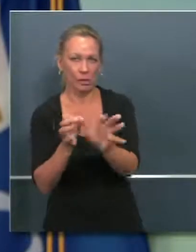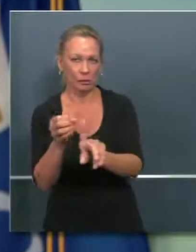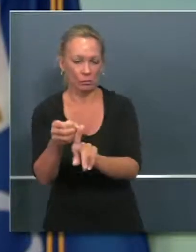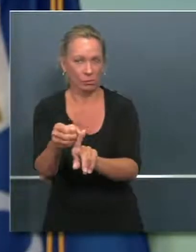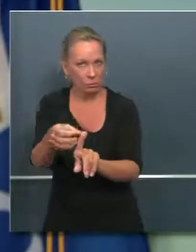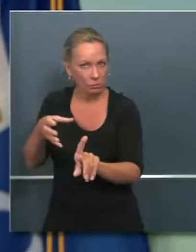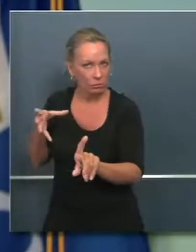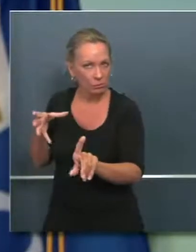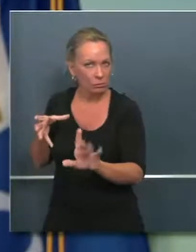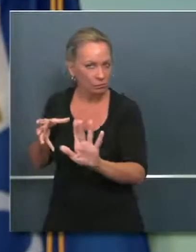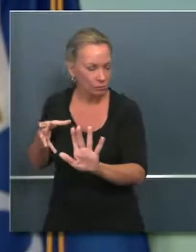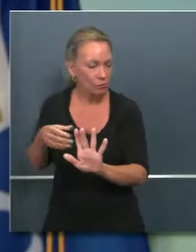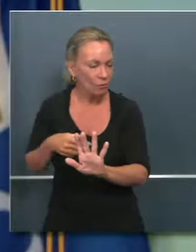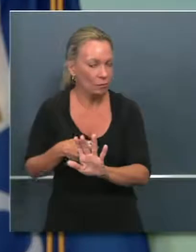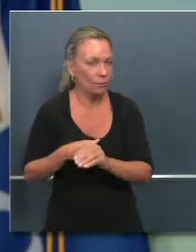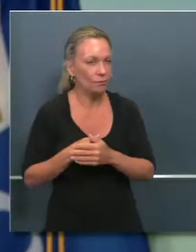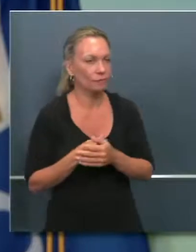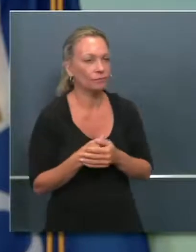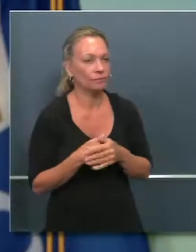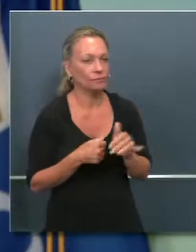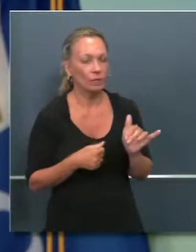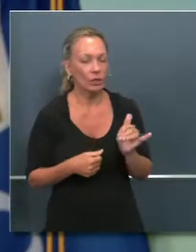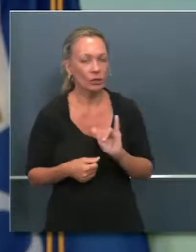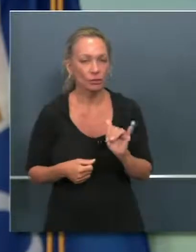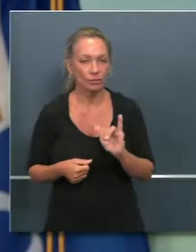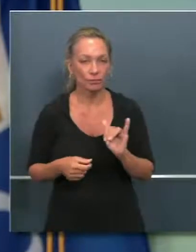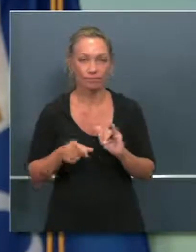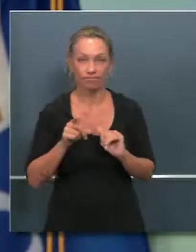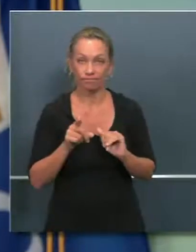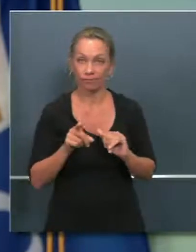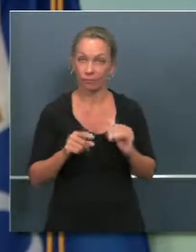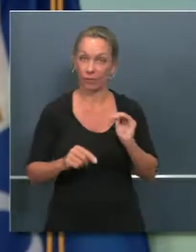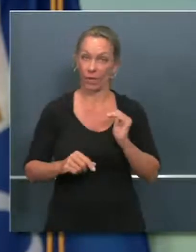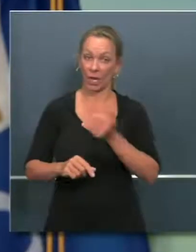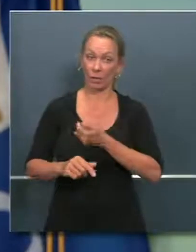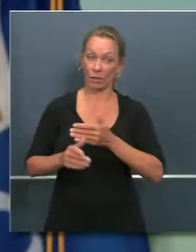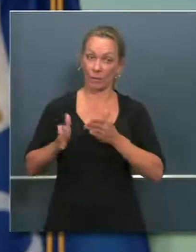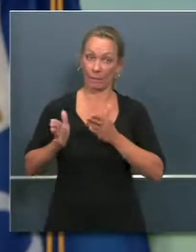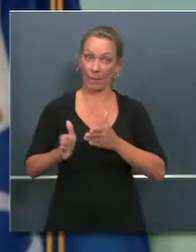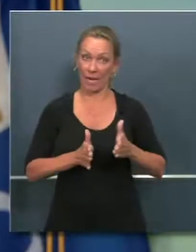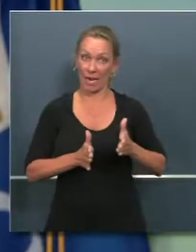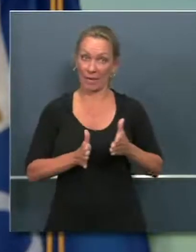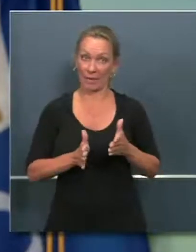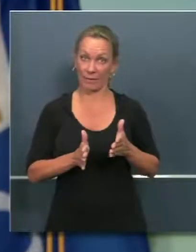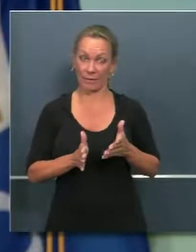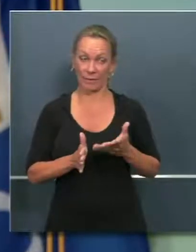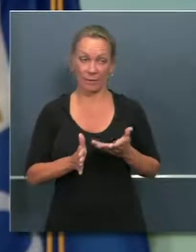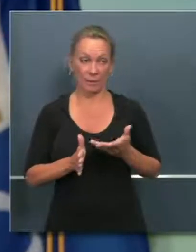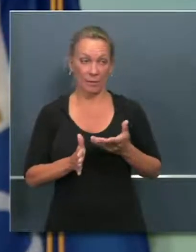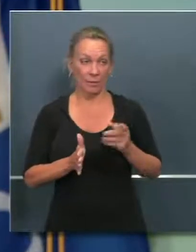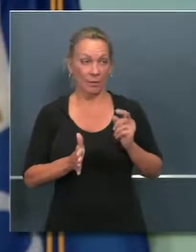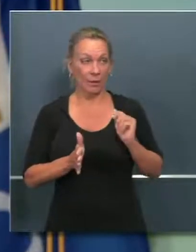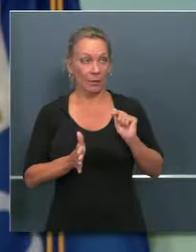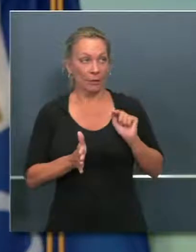we will do as a state to begin again to use that dimmer switch as we are suggesting and ultimately